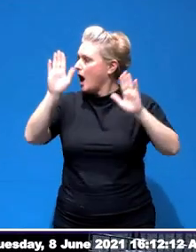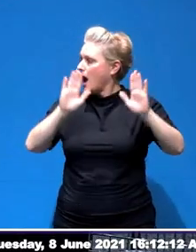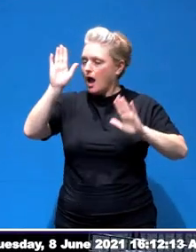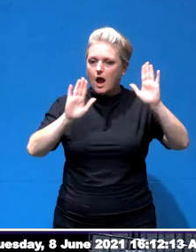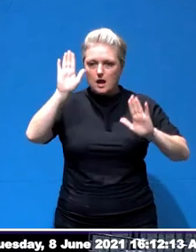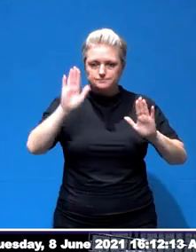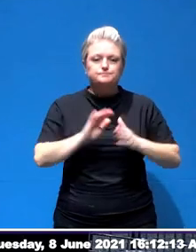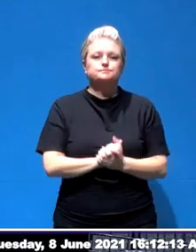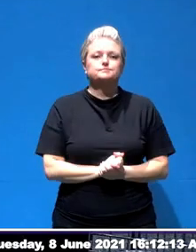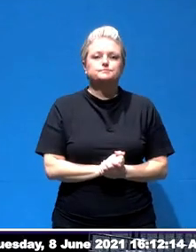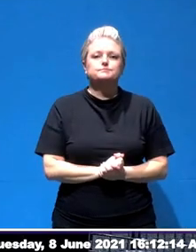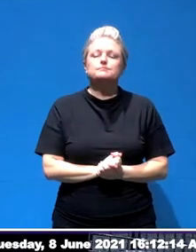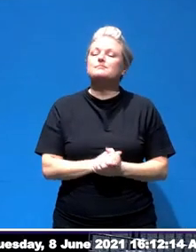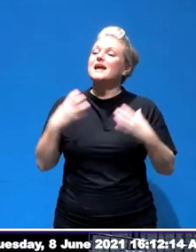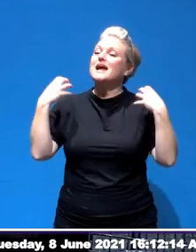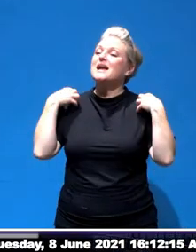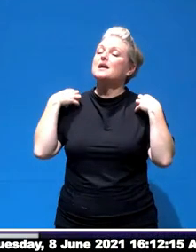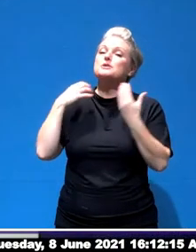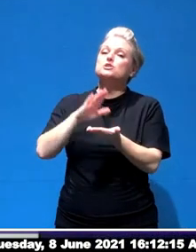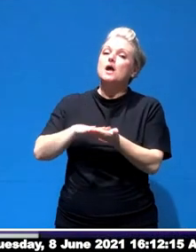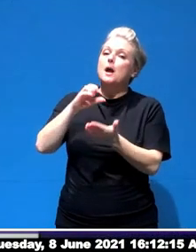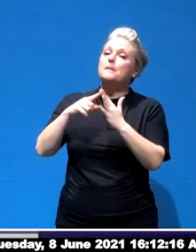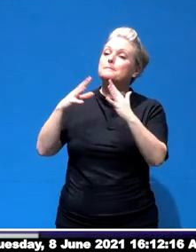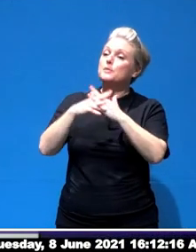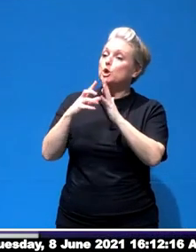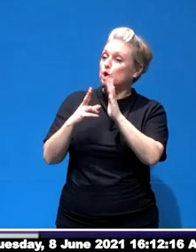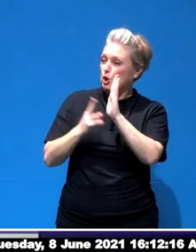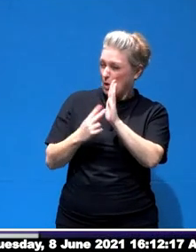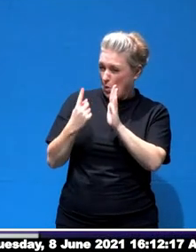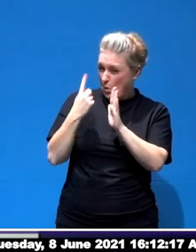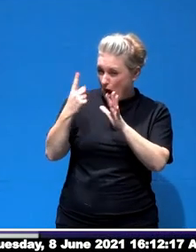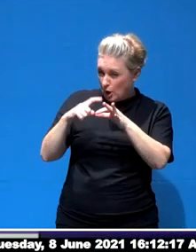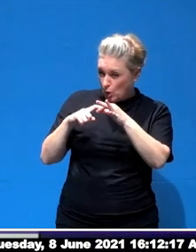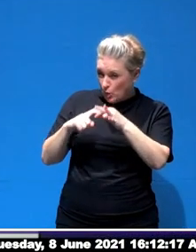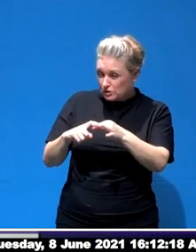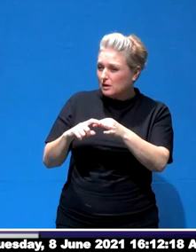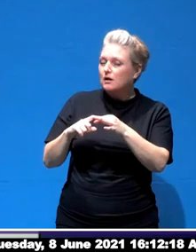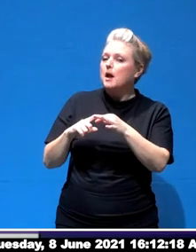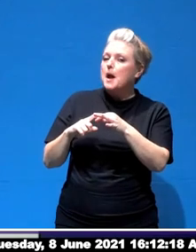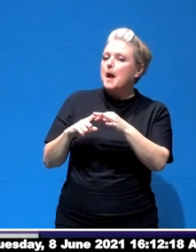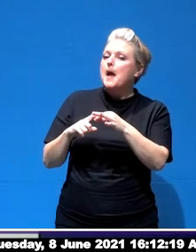Commissioner McEwin, it was one question. I see the time and I understand there's an application that ---